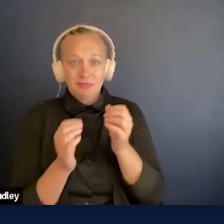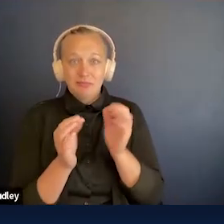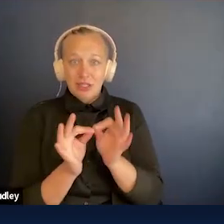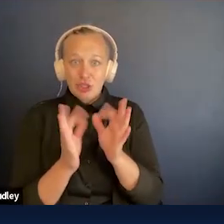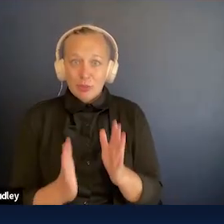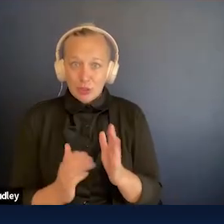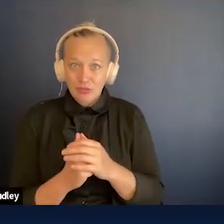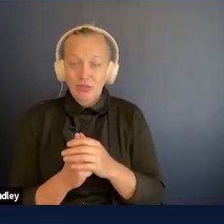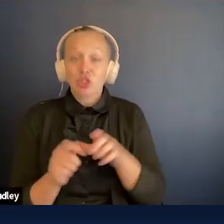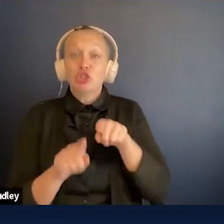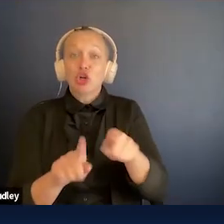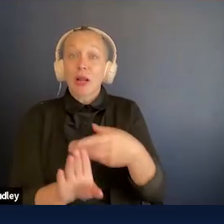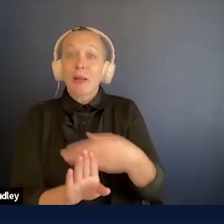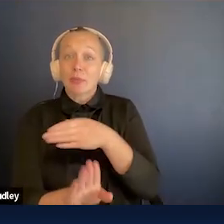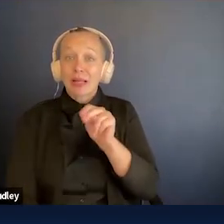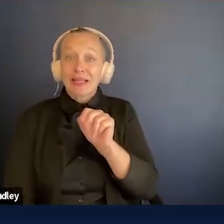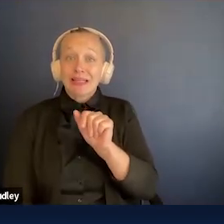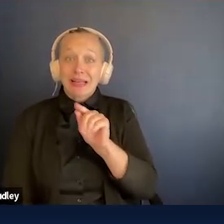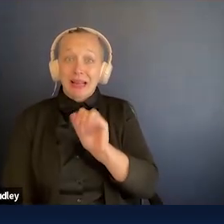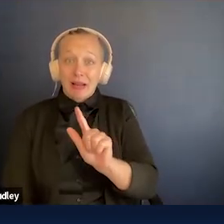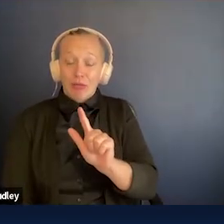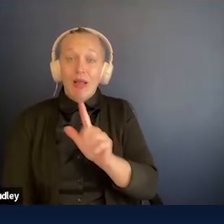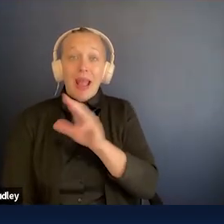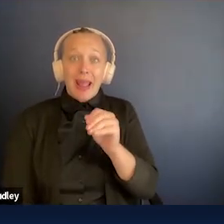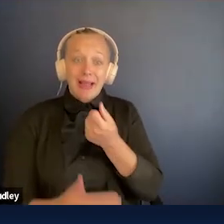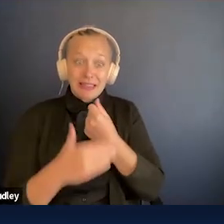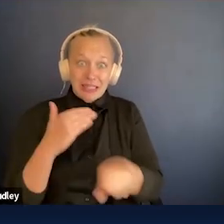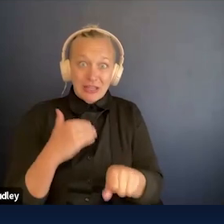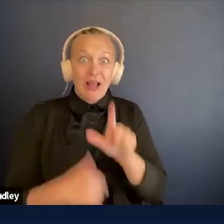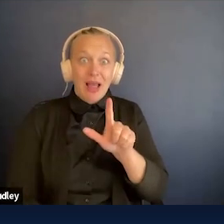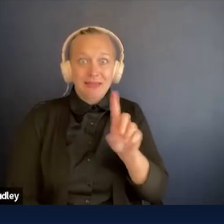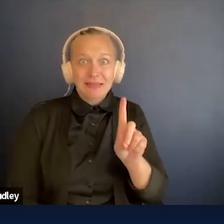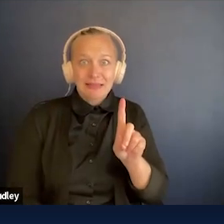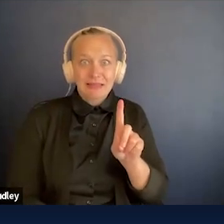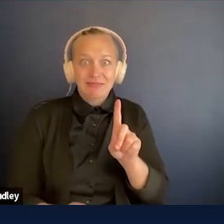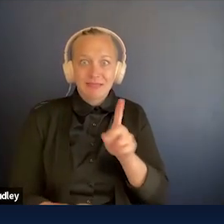Providers lacking deaf culture competence and kind of relying on, um, liberating or family as interpreters.